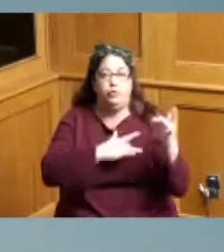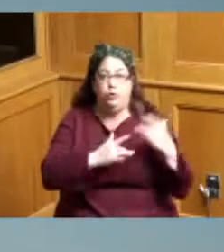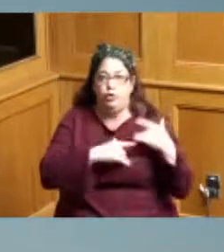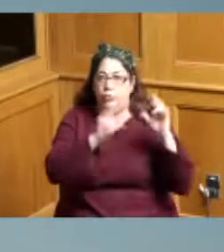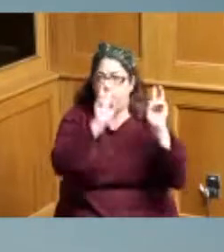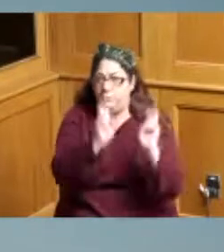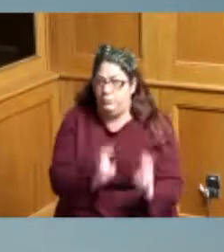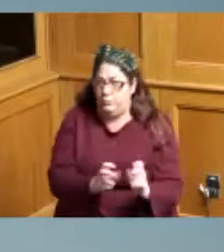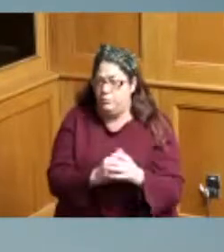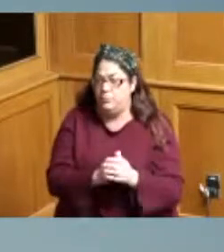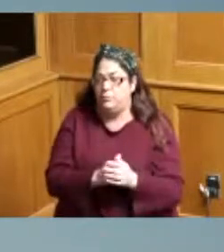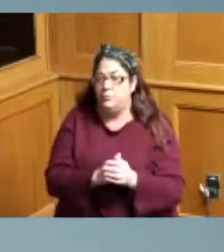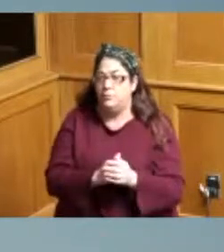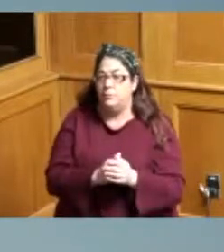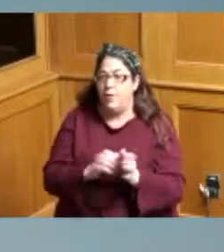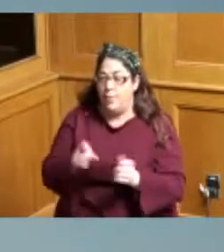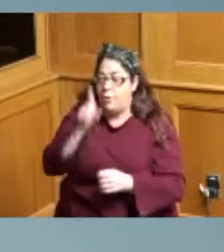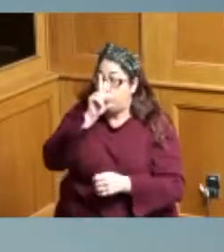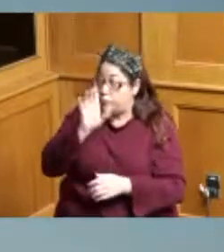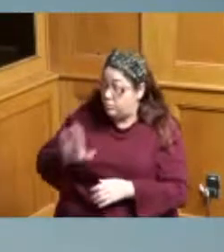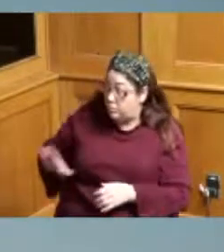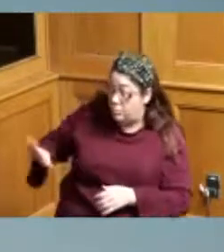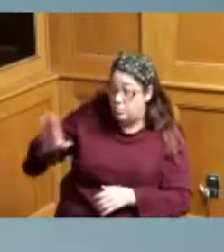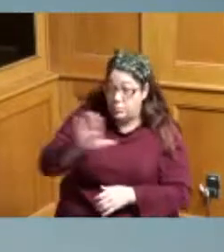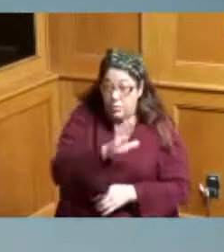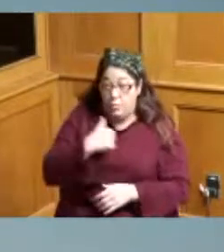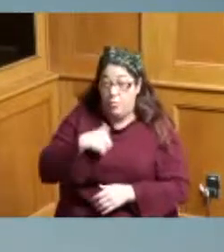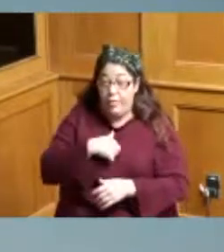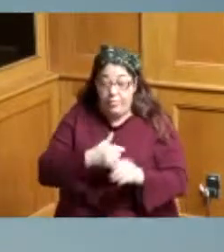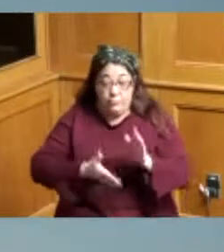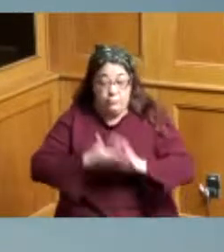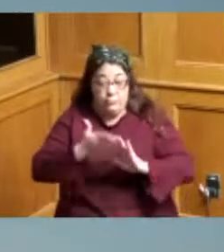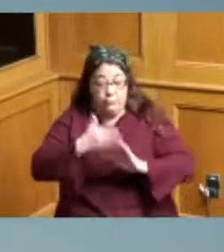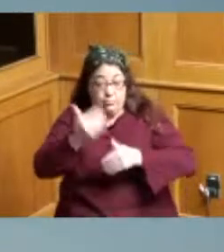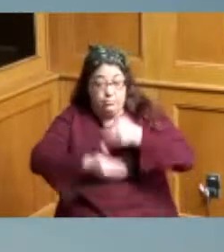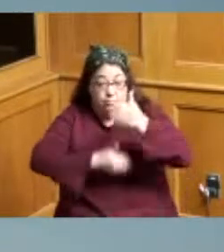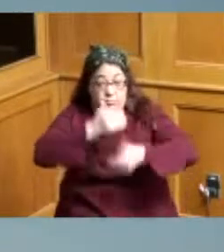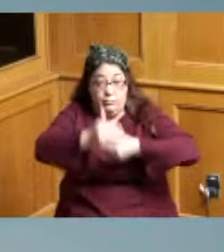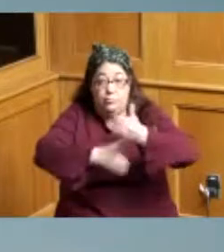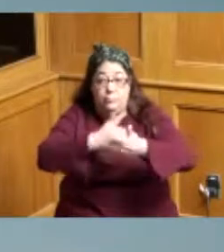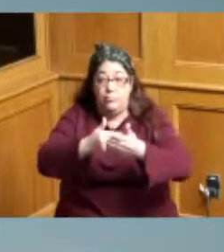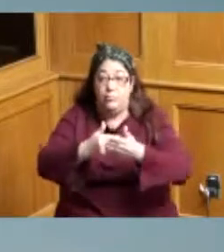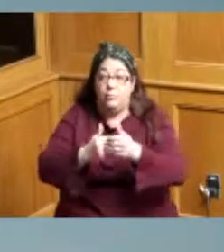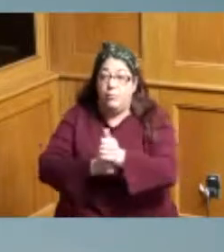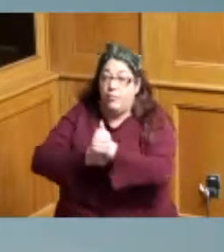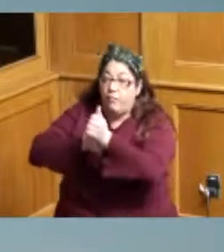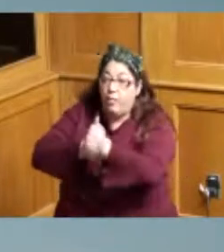sure that from the administration's perspective that we continue to move in accordance with with